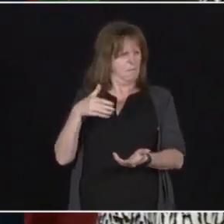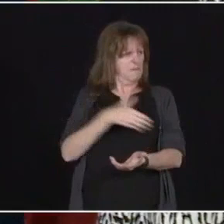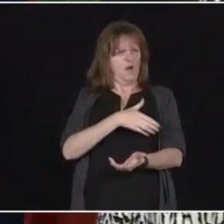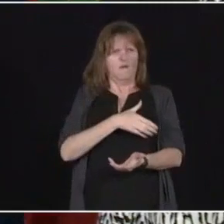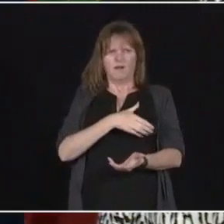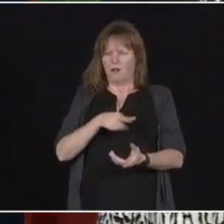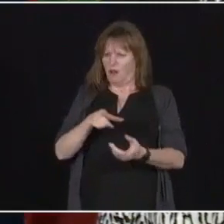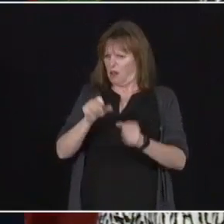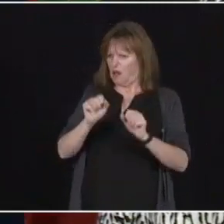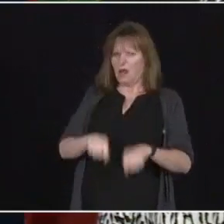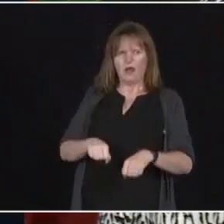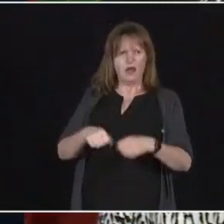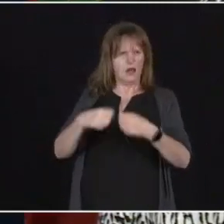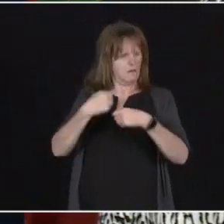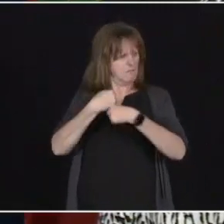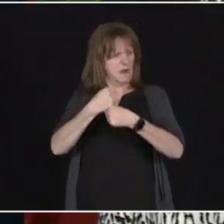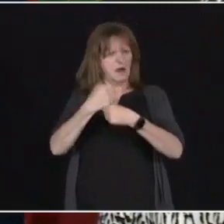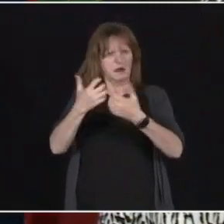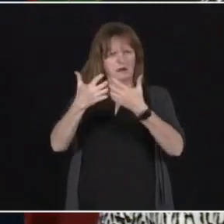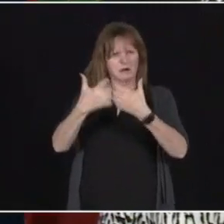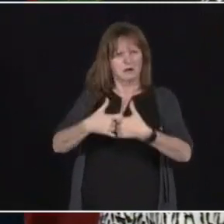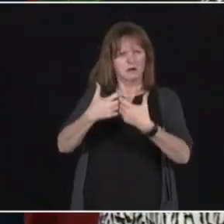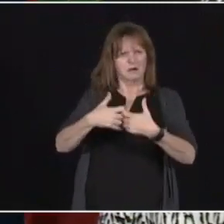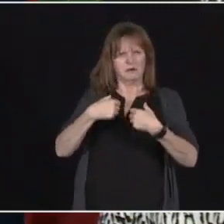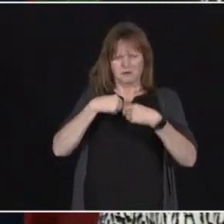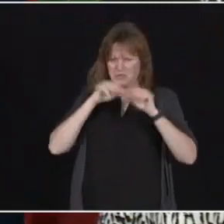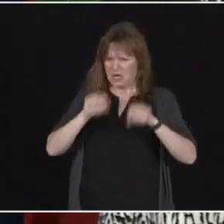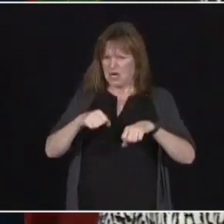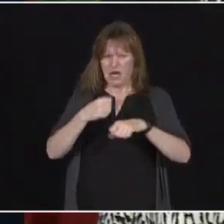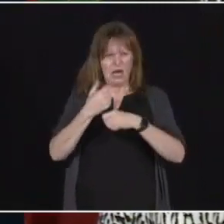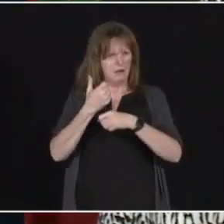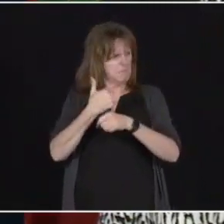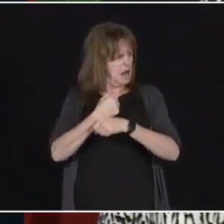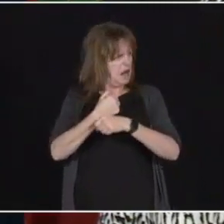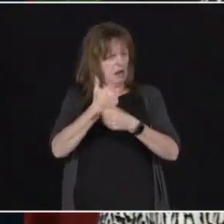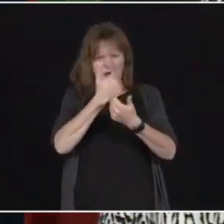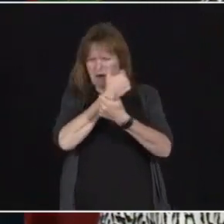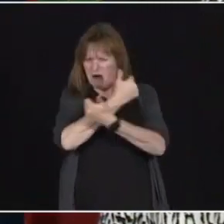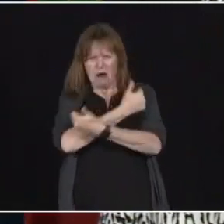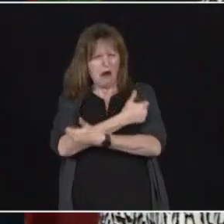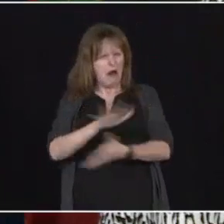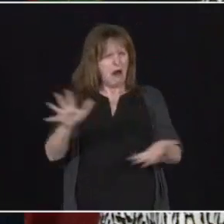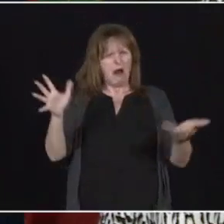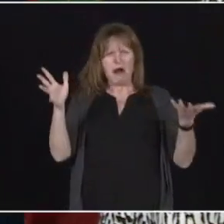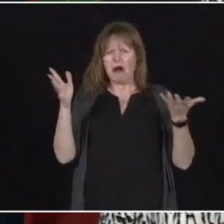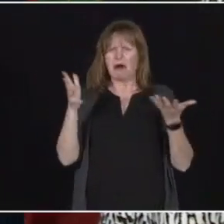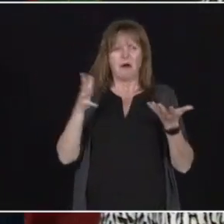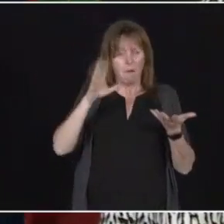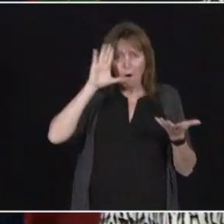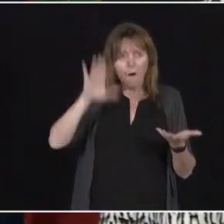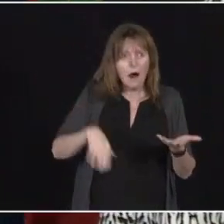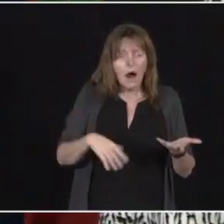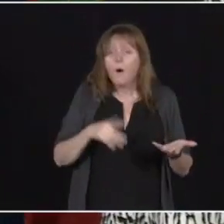And Dino who does a good job at this? I will be frank,